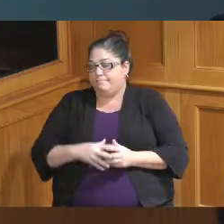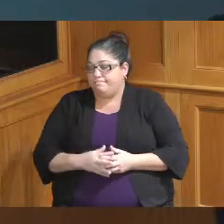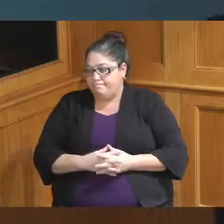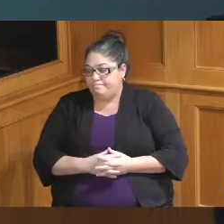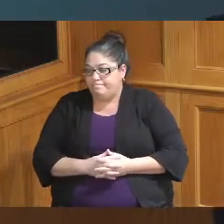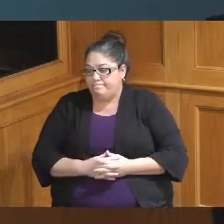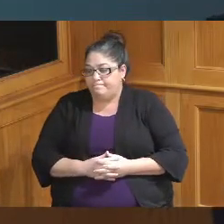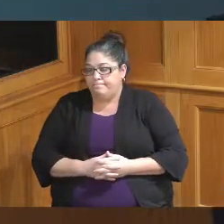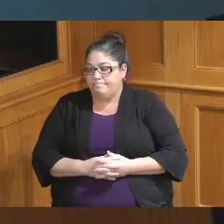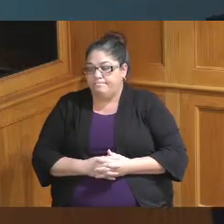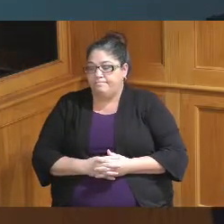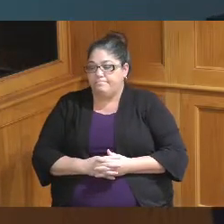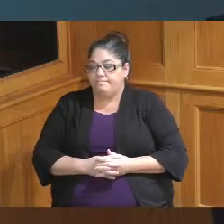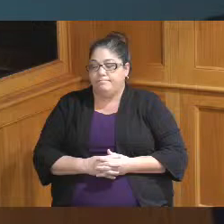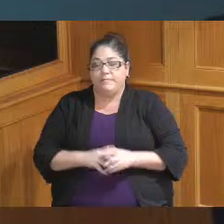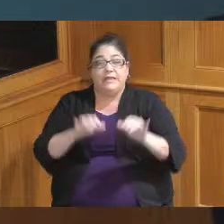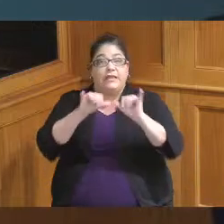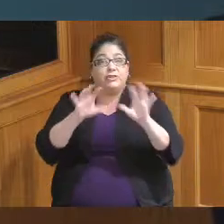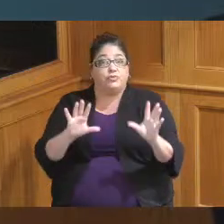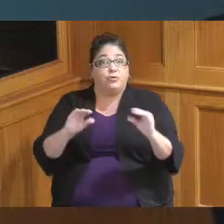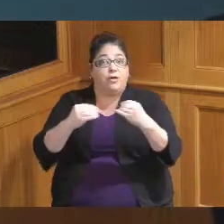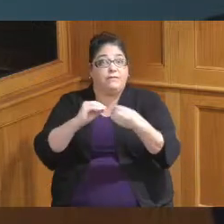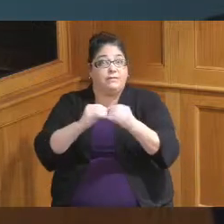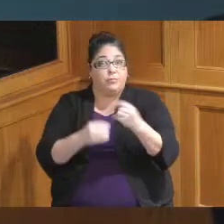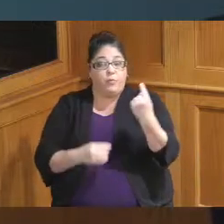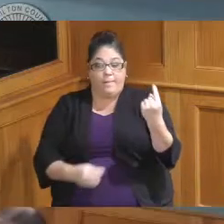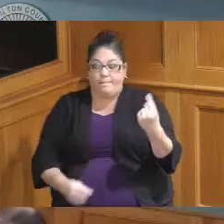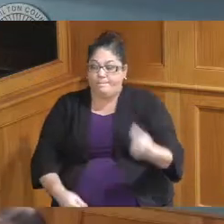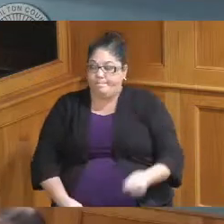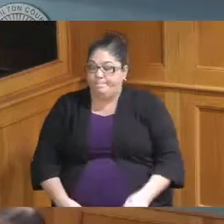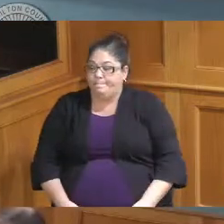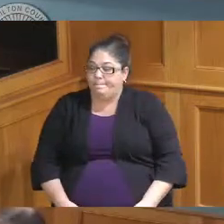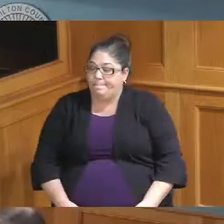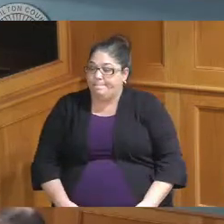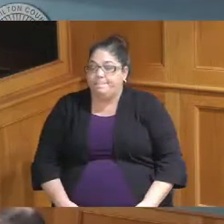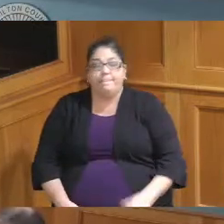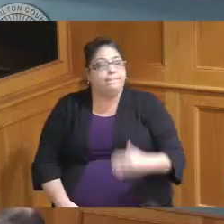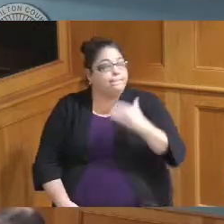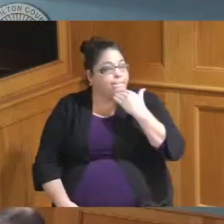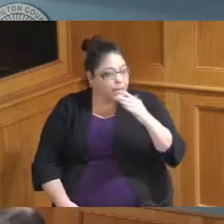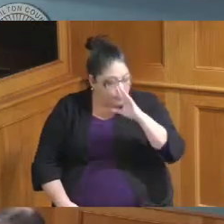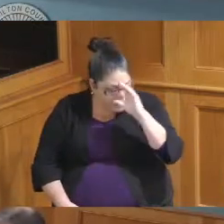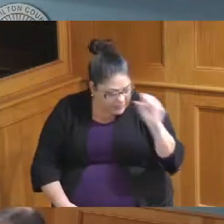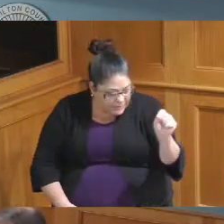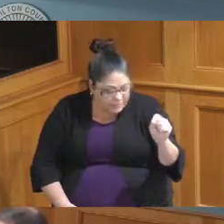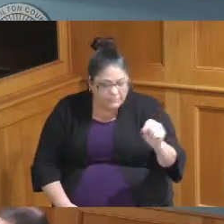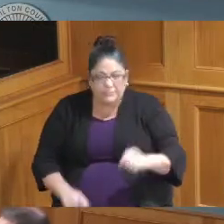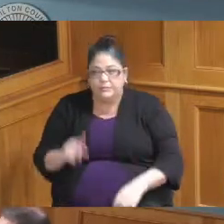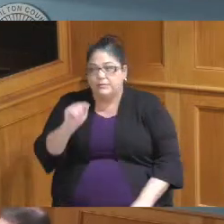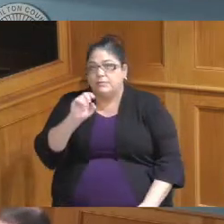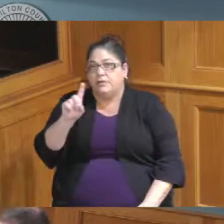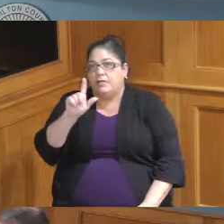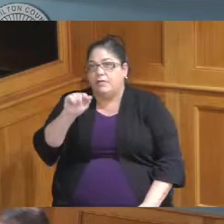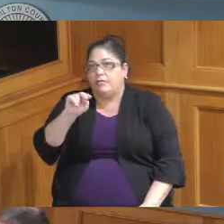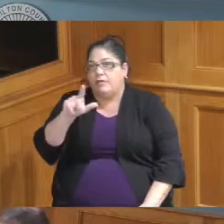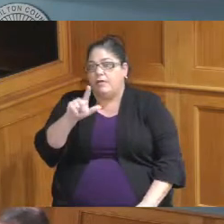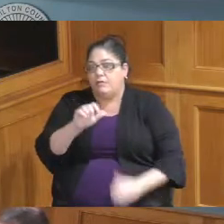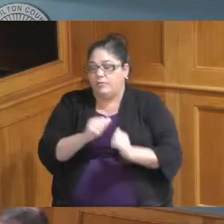item number one from the Engineers office thank you Madam President Todd long for the record item